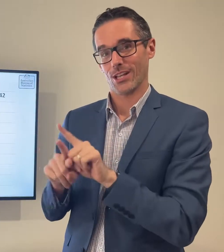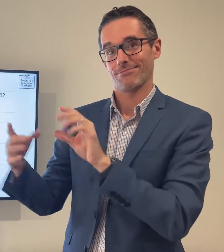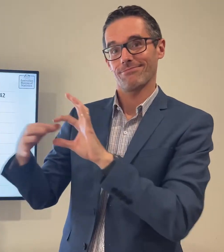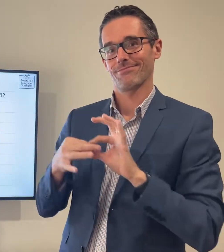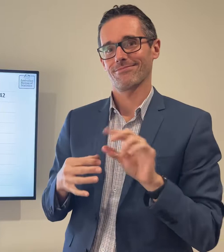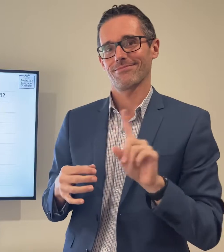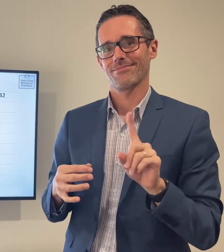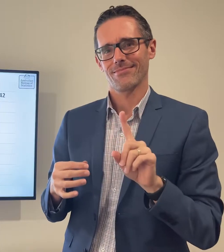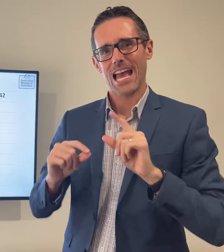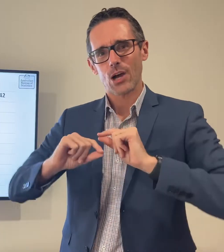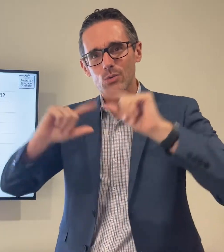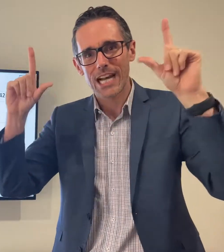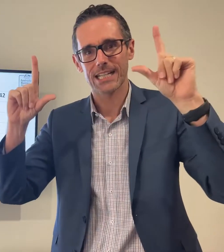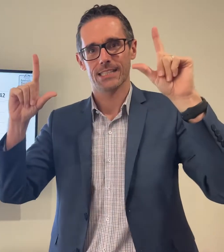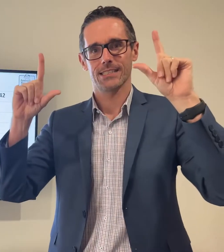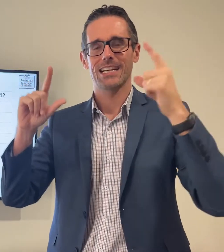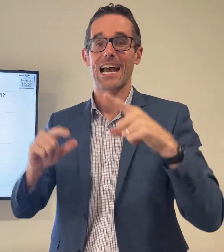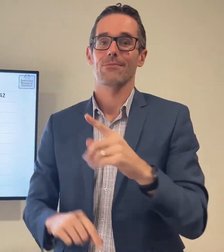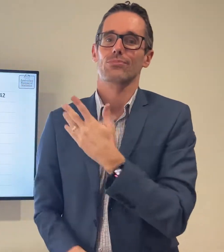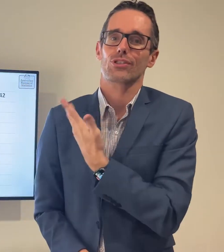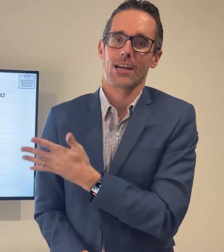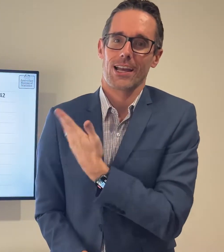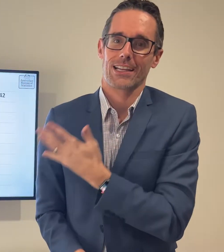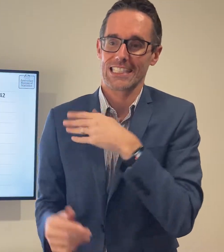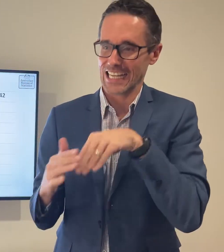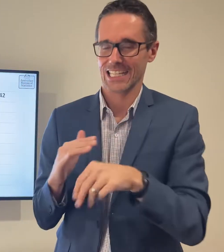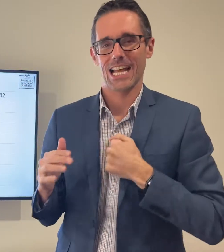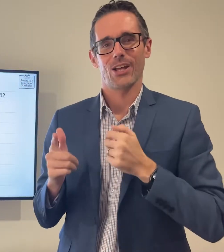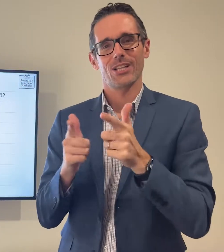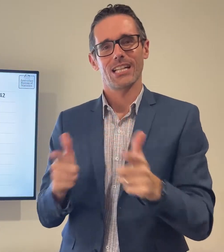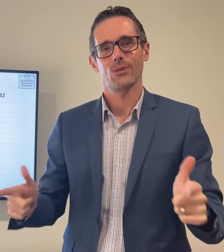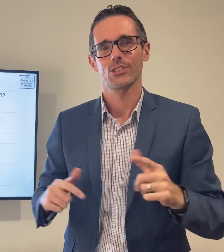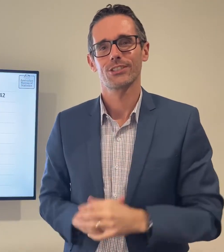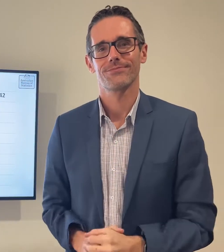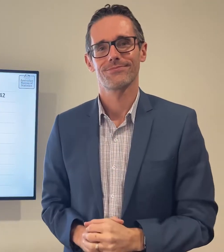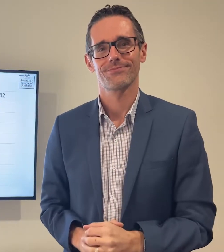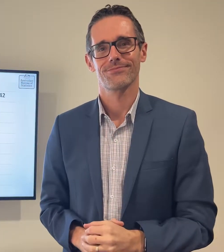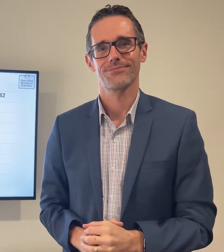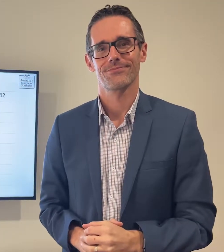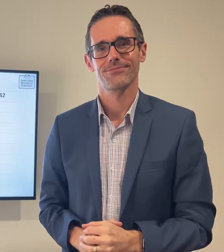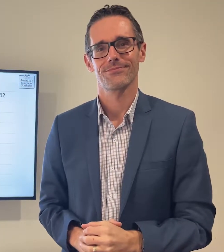This also relates to raising awareness and having pride in our language.